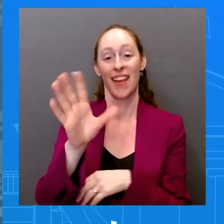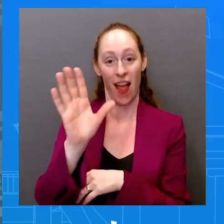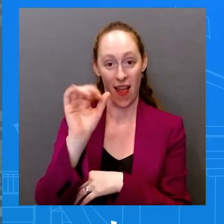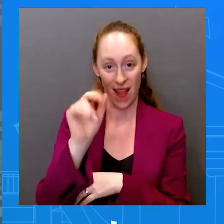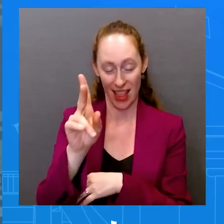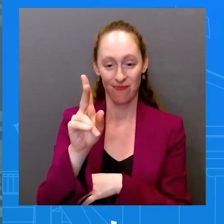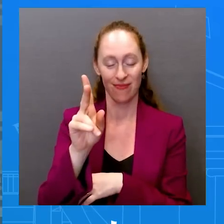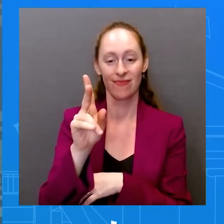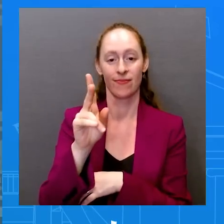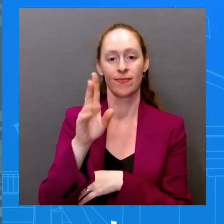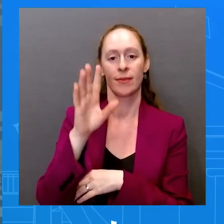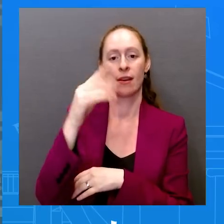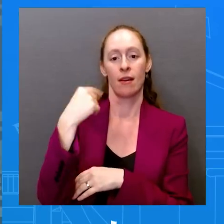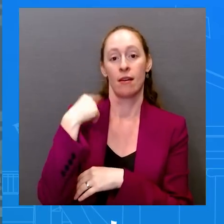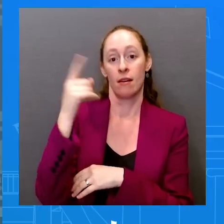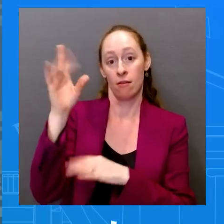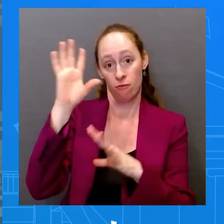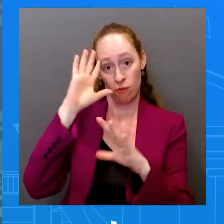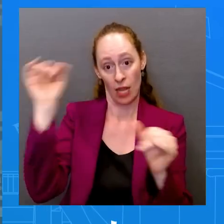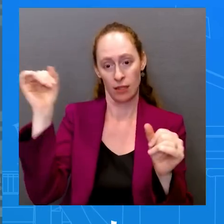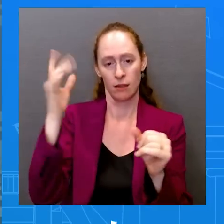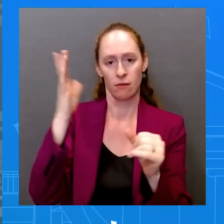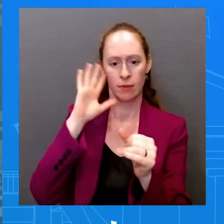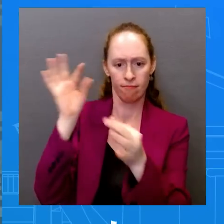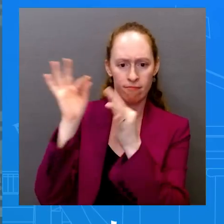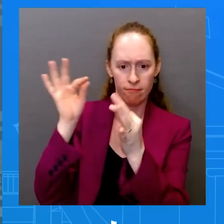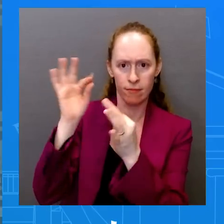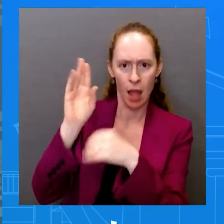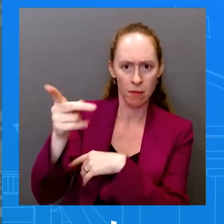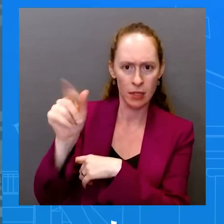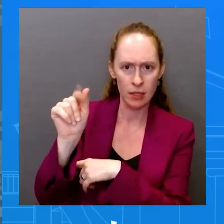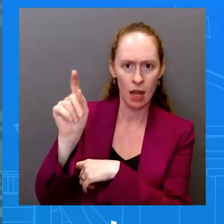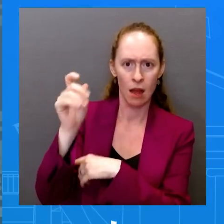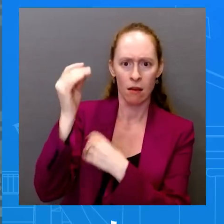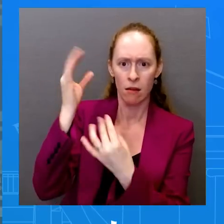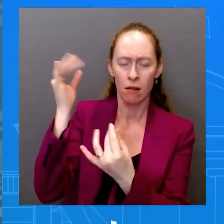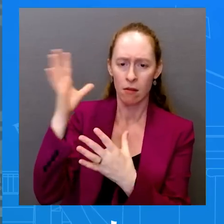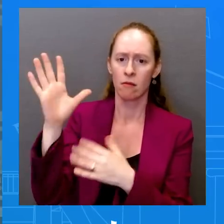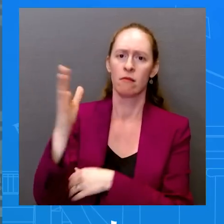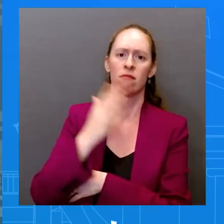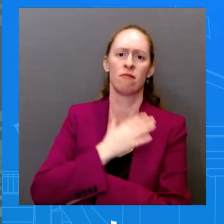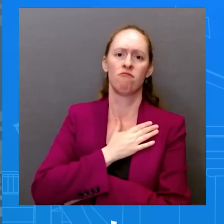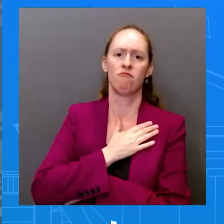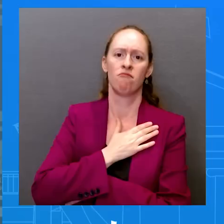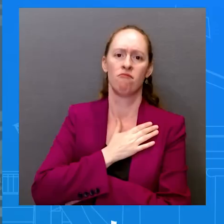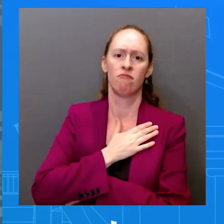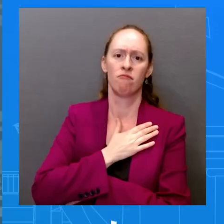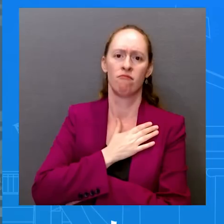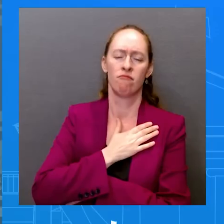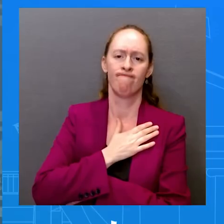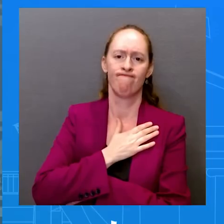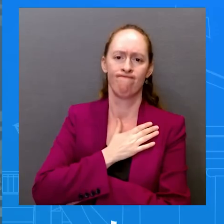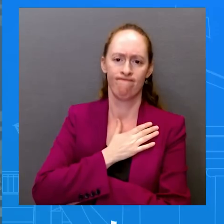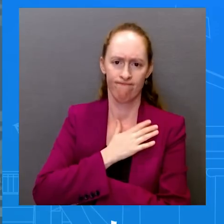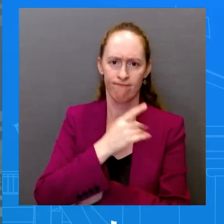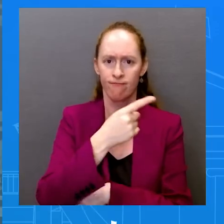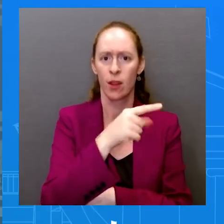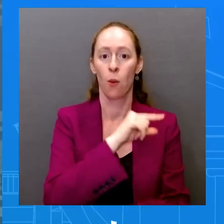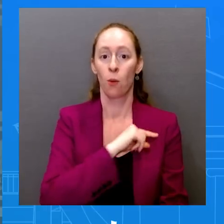on the concerning news out of the United Kingdom about Queen Elizabeth's health. His and the First Lady's thoughts